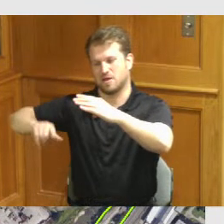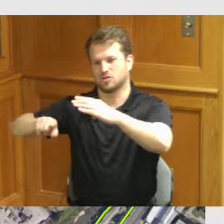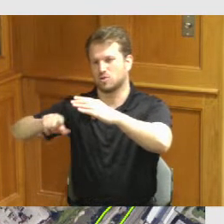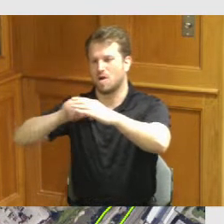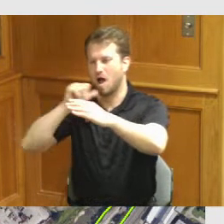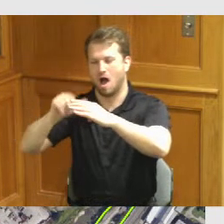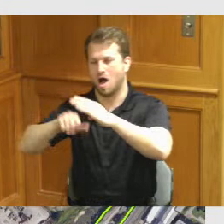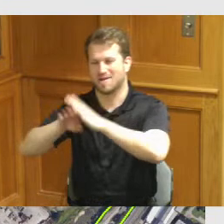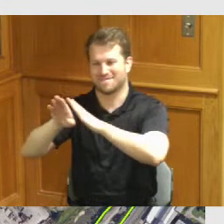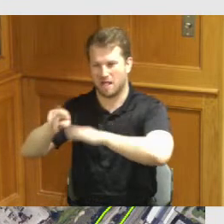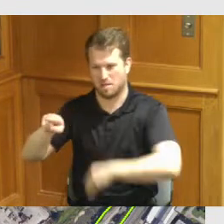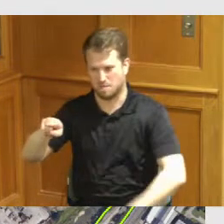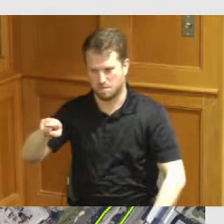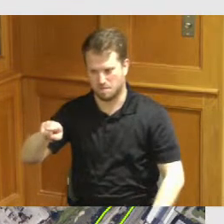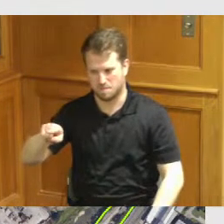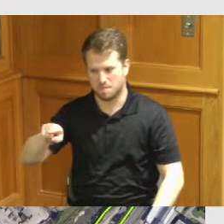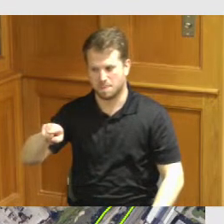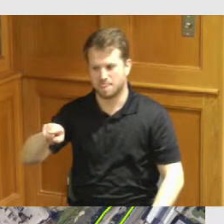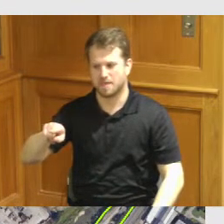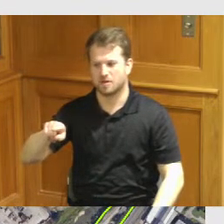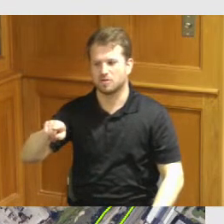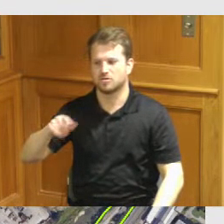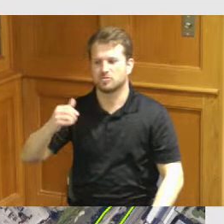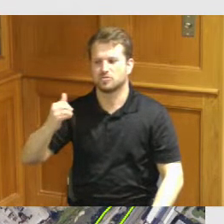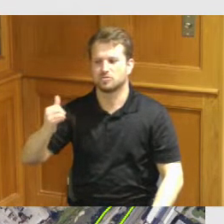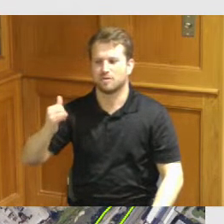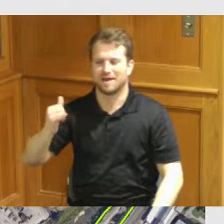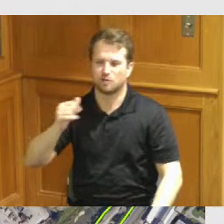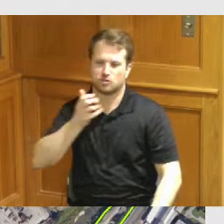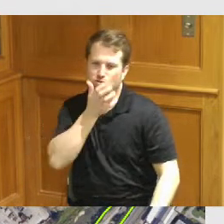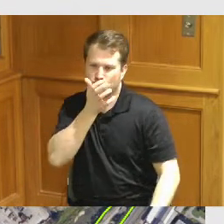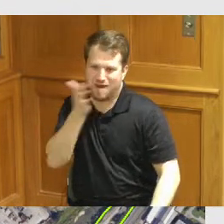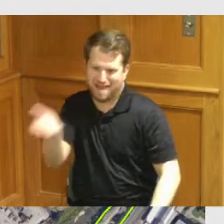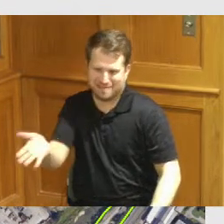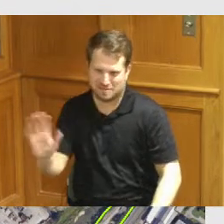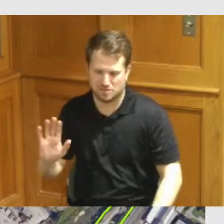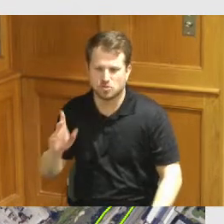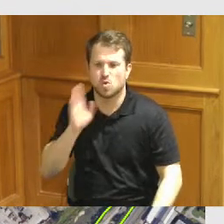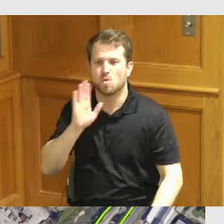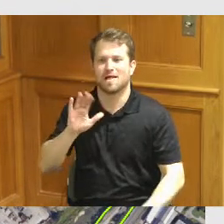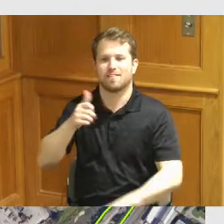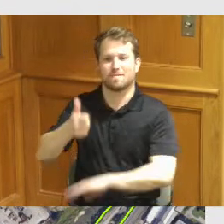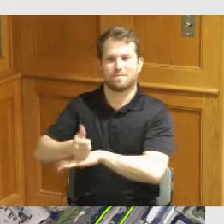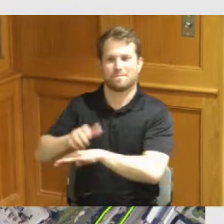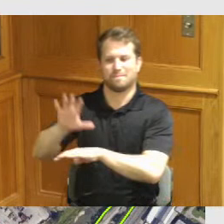it's just basically dirt and grass out there now so we're going to be building this plant within